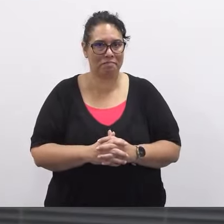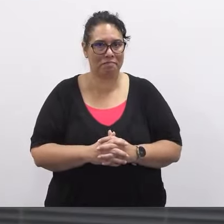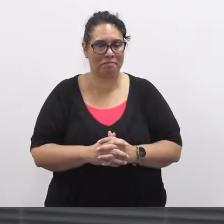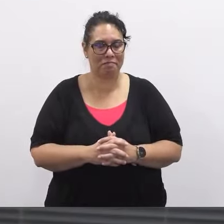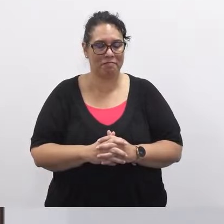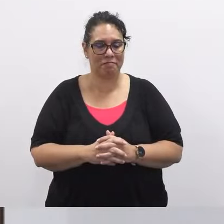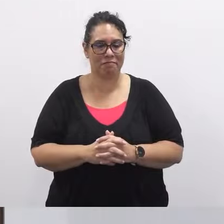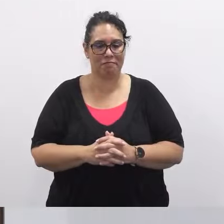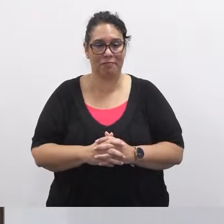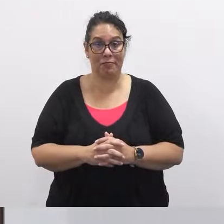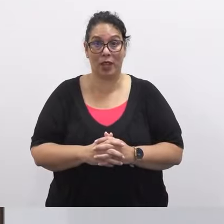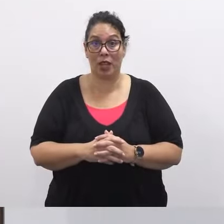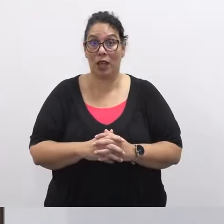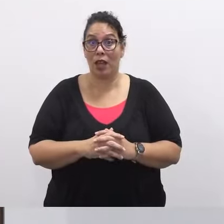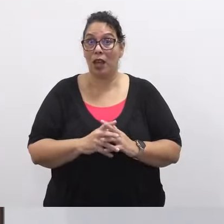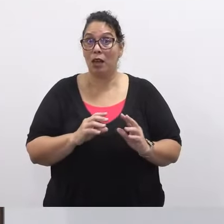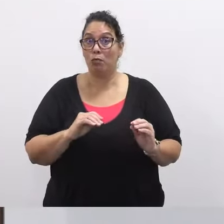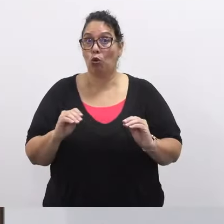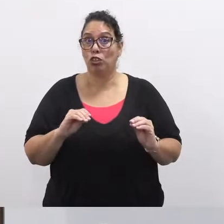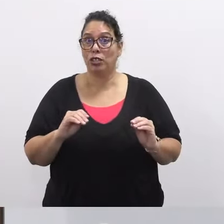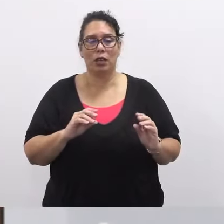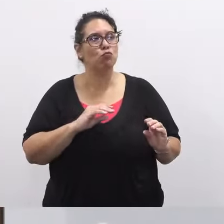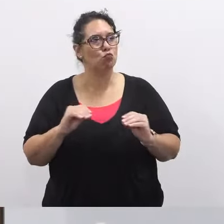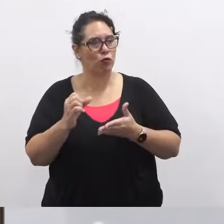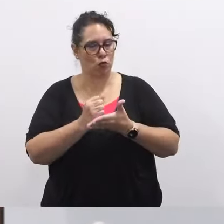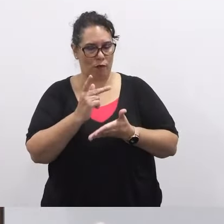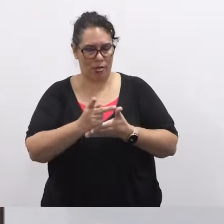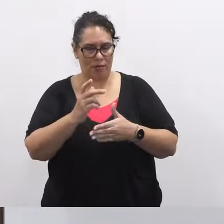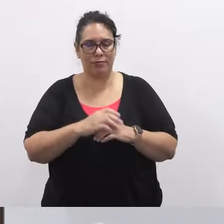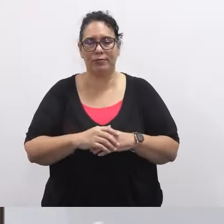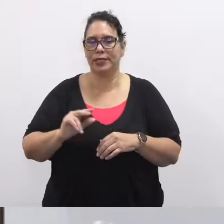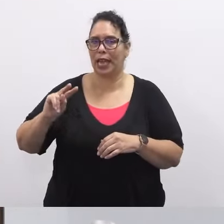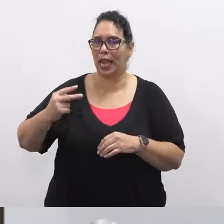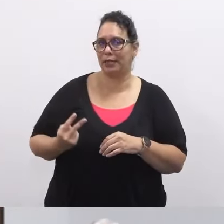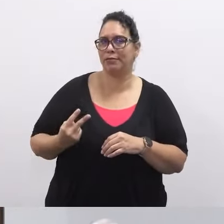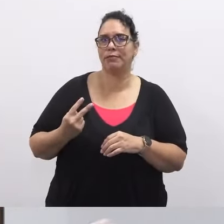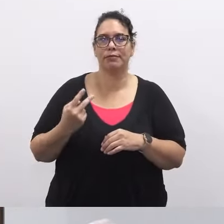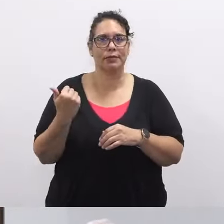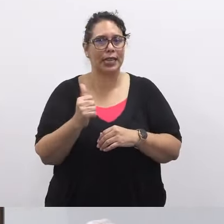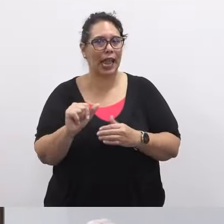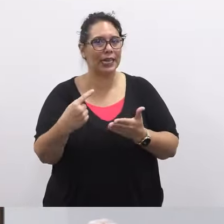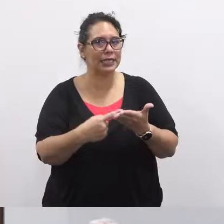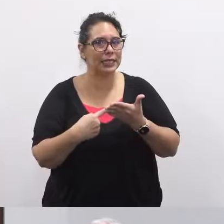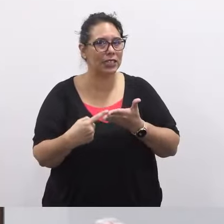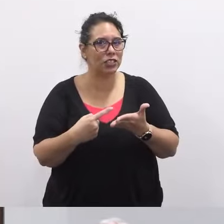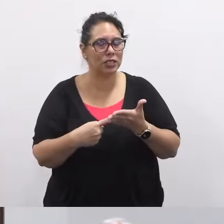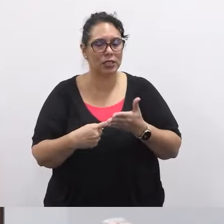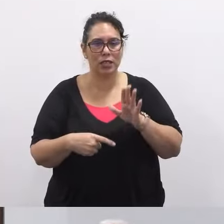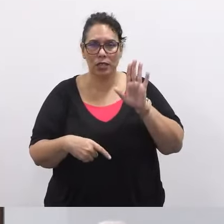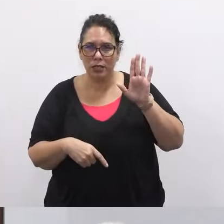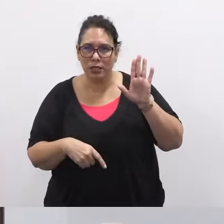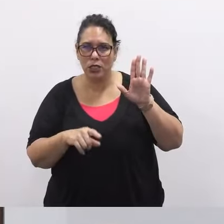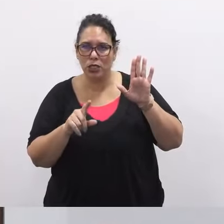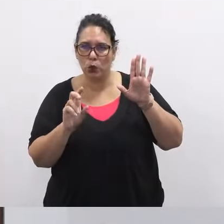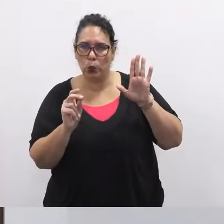Do we have a motion? Move approval. Second. Any discussion? Just really quickly,